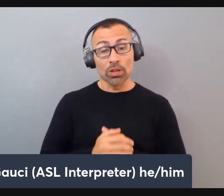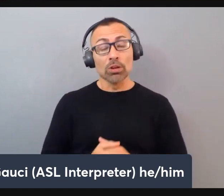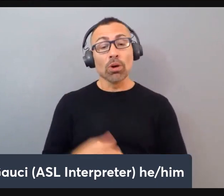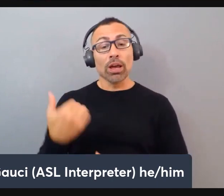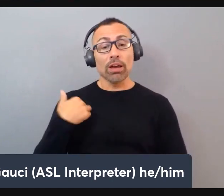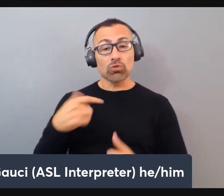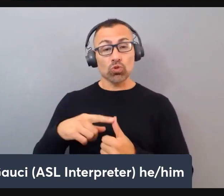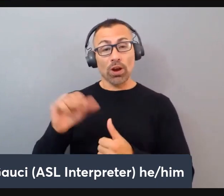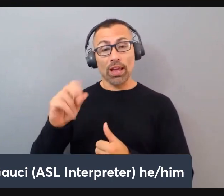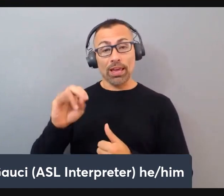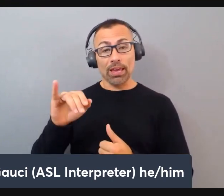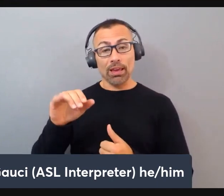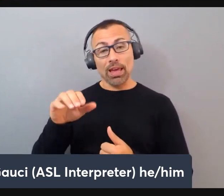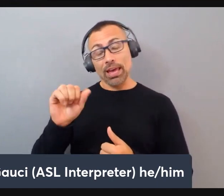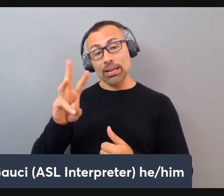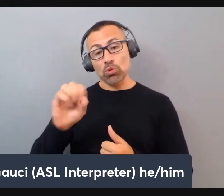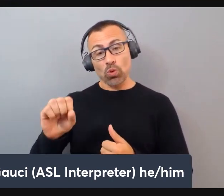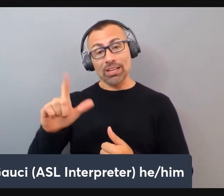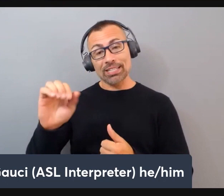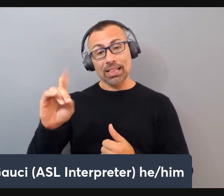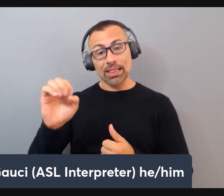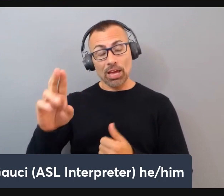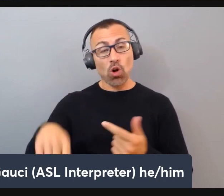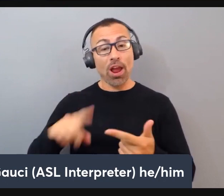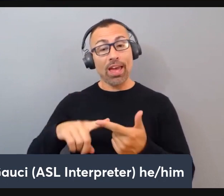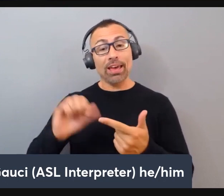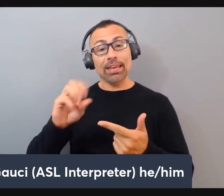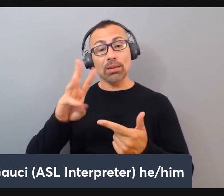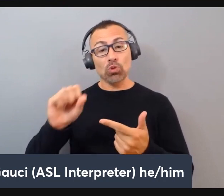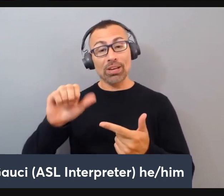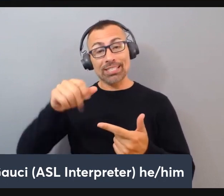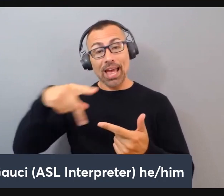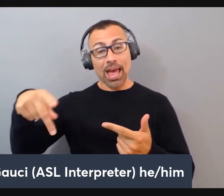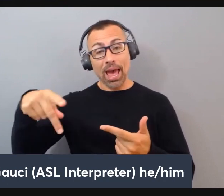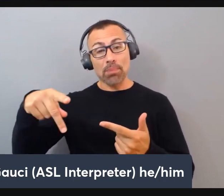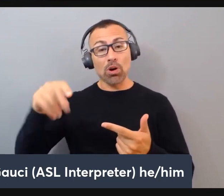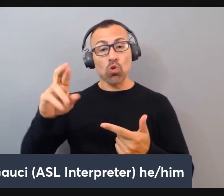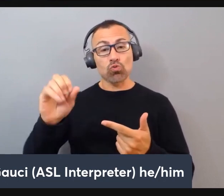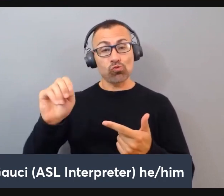and AWS App Runner. And they're two very similar serverless models